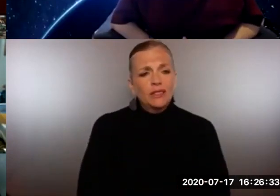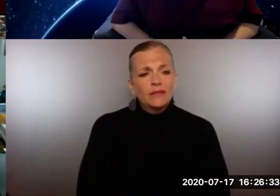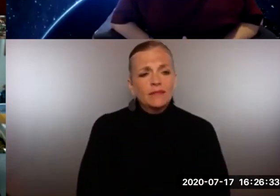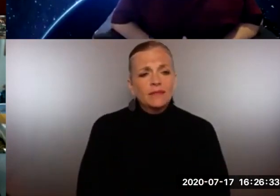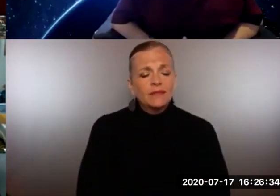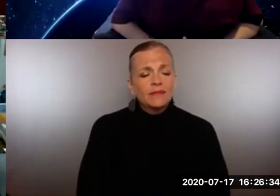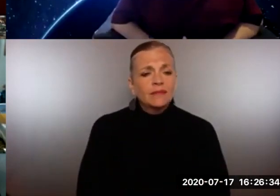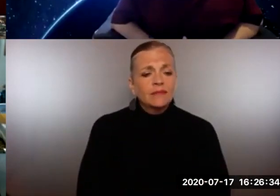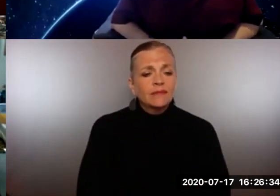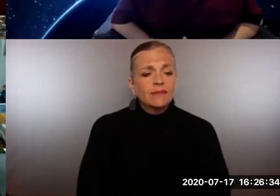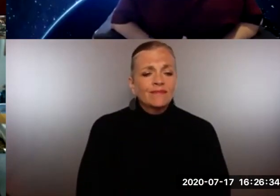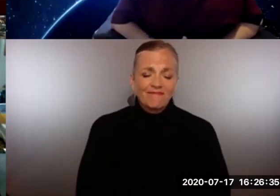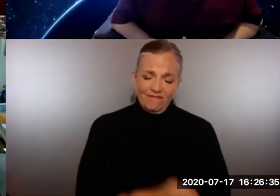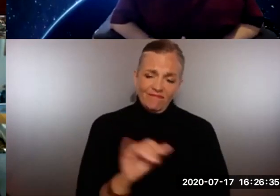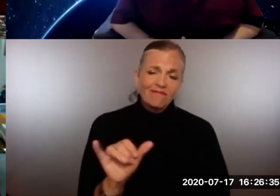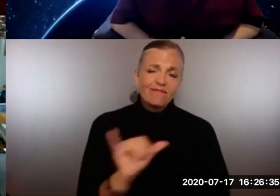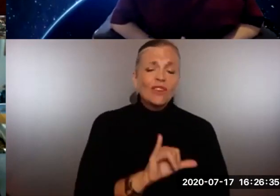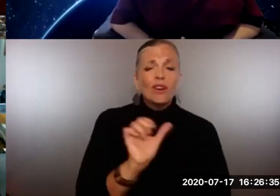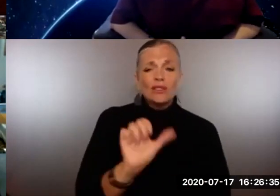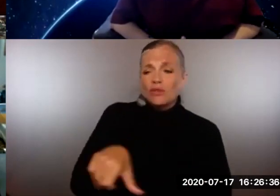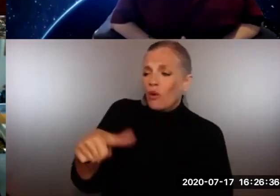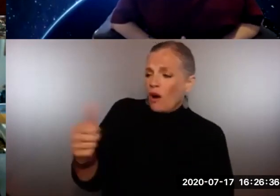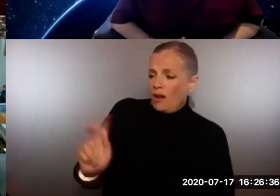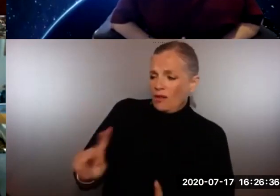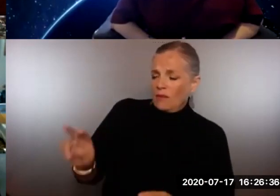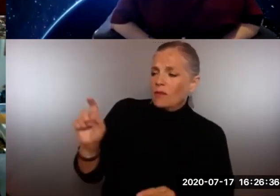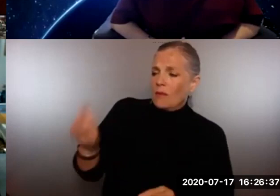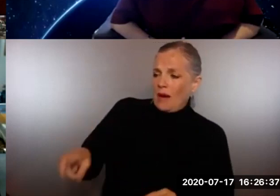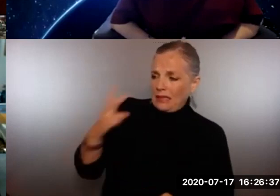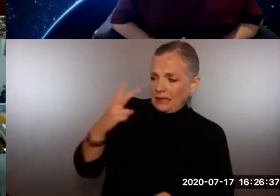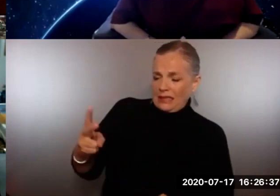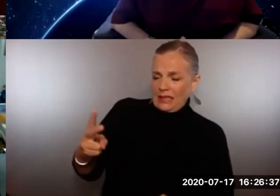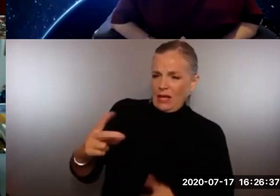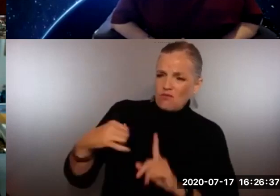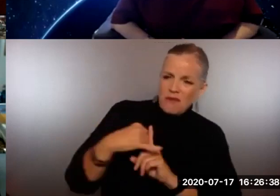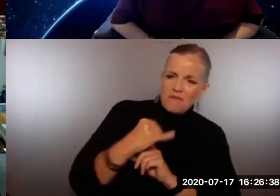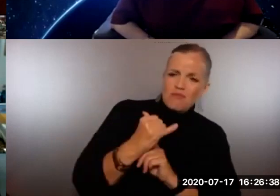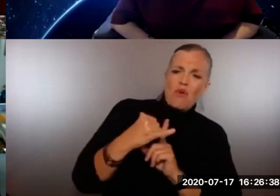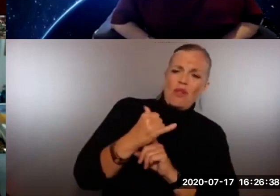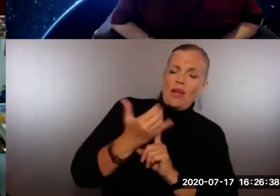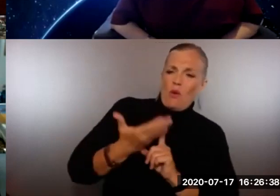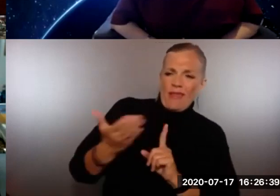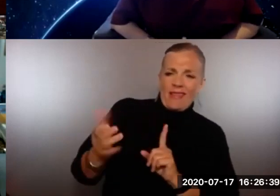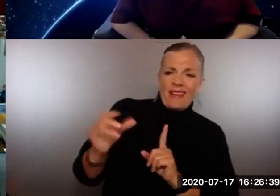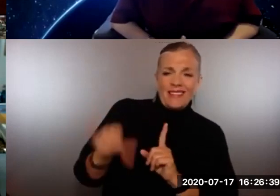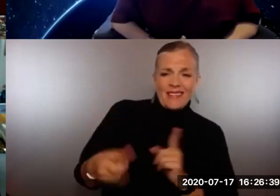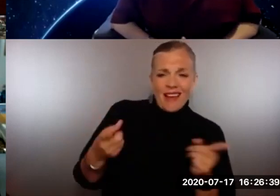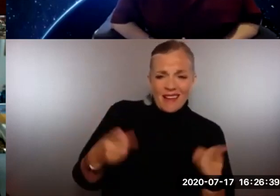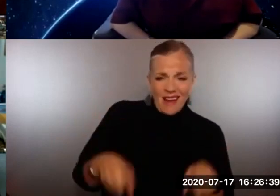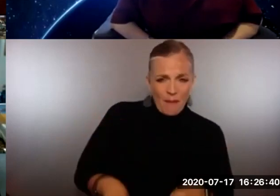need others to see that when bullying, or things of that nature, are happening, that it really